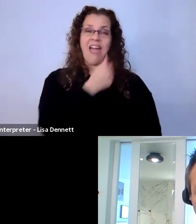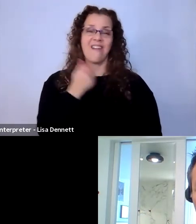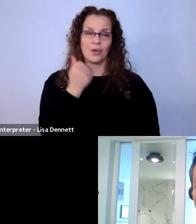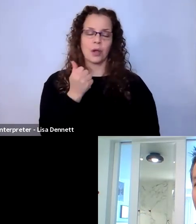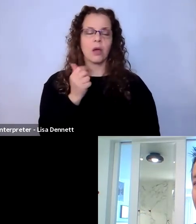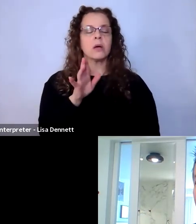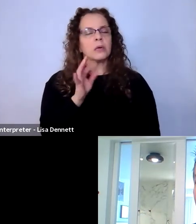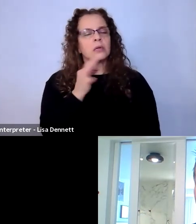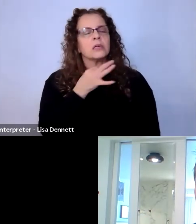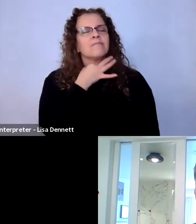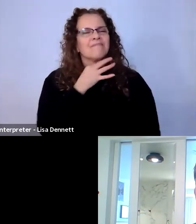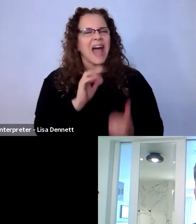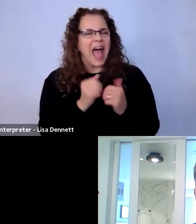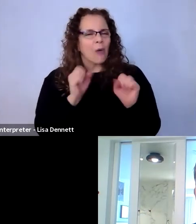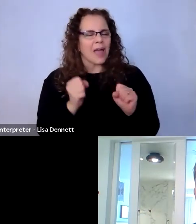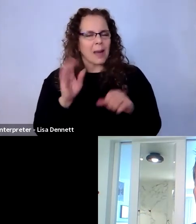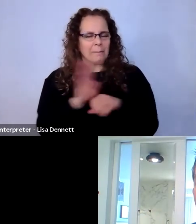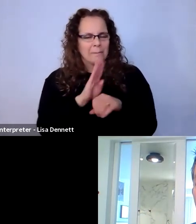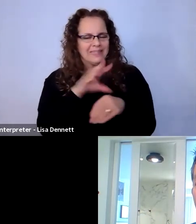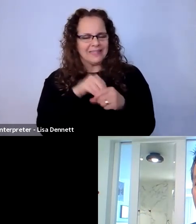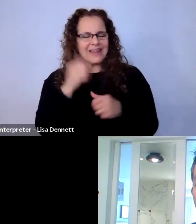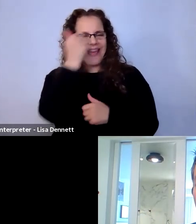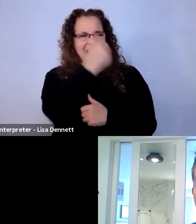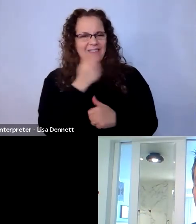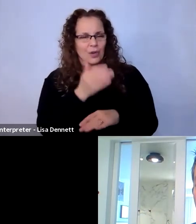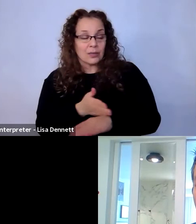businesses advanced accessibility, knowing that budgets will always be an issue.